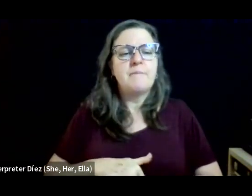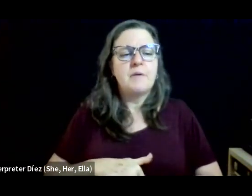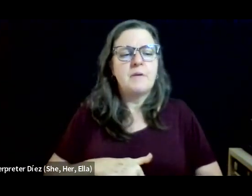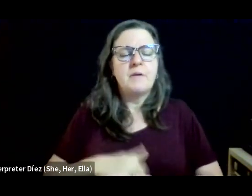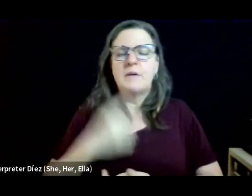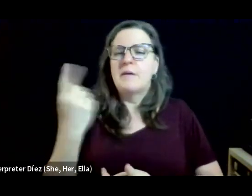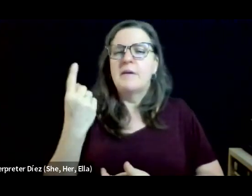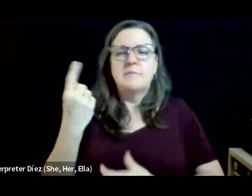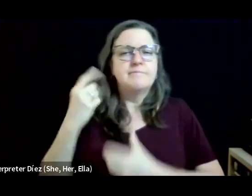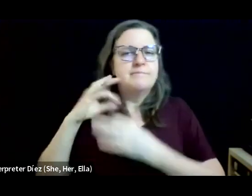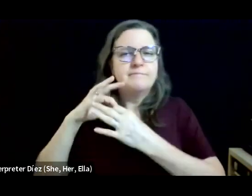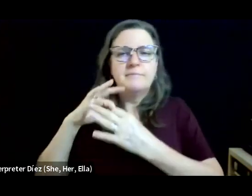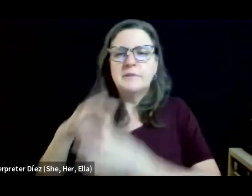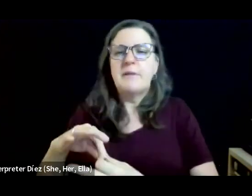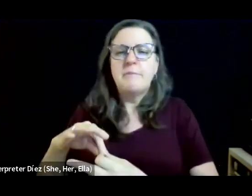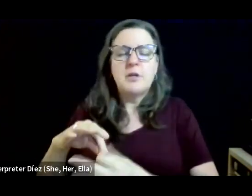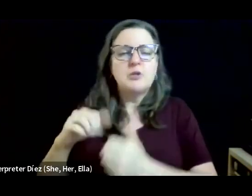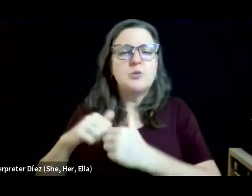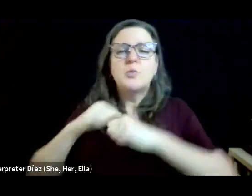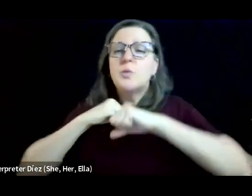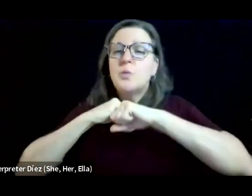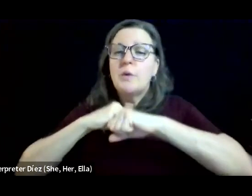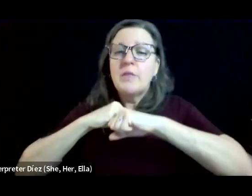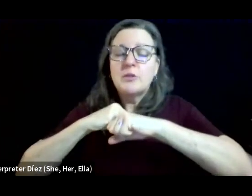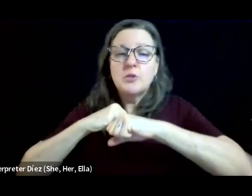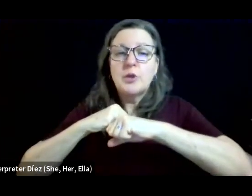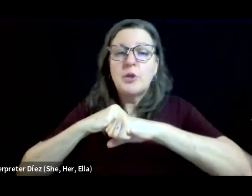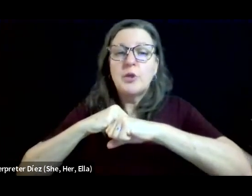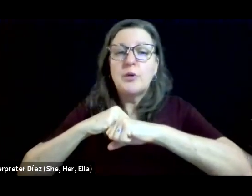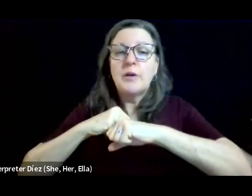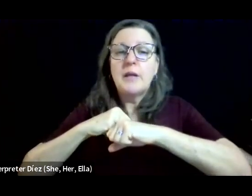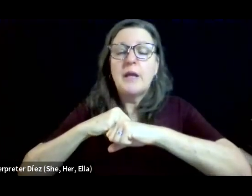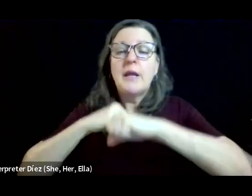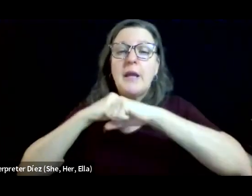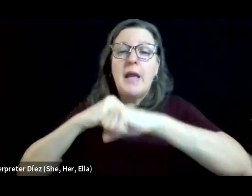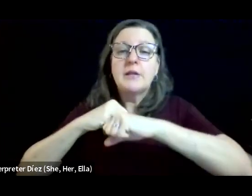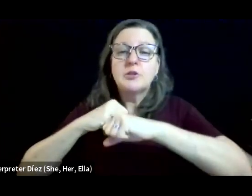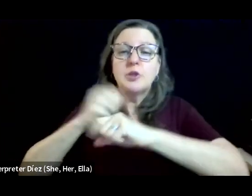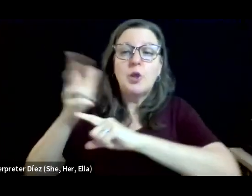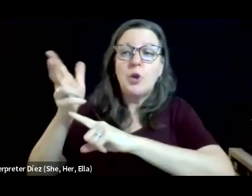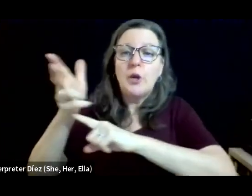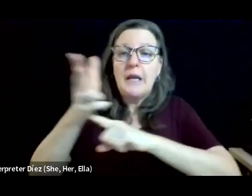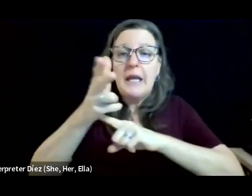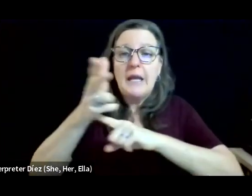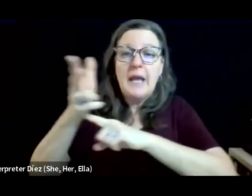with security, uh security cameras has been brought forward to the Board.